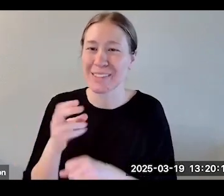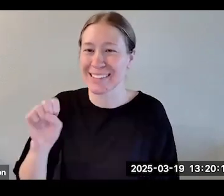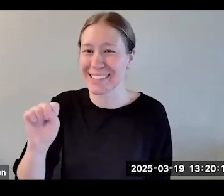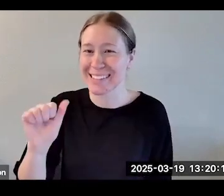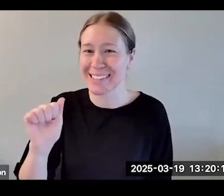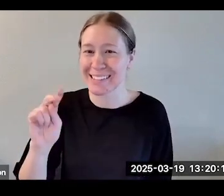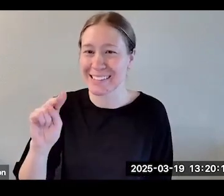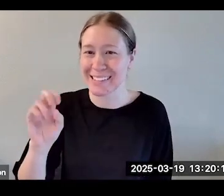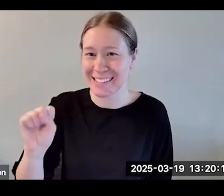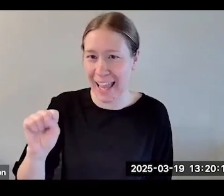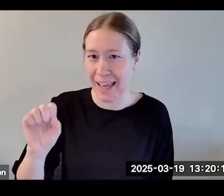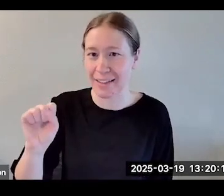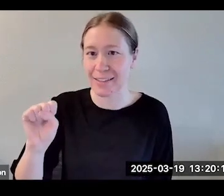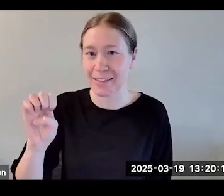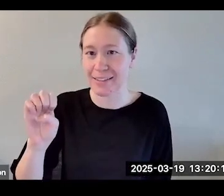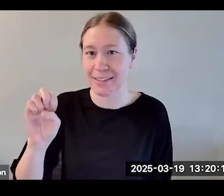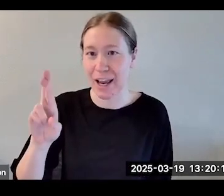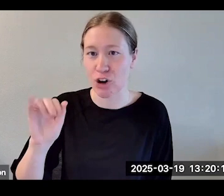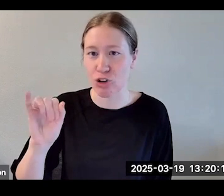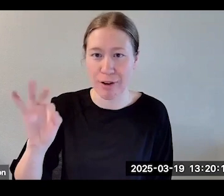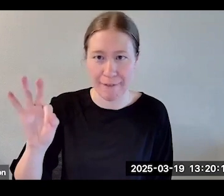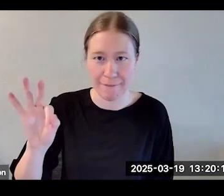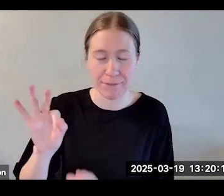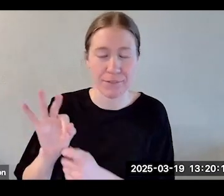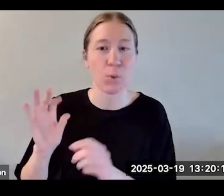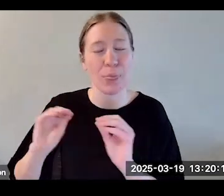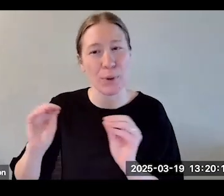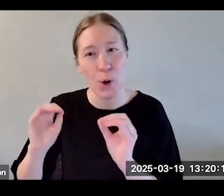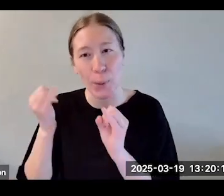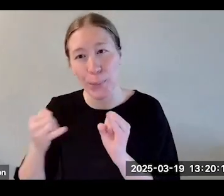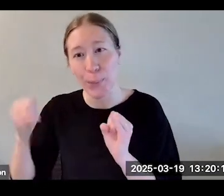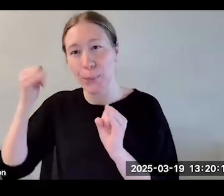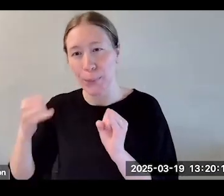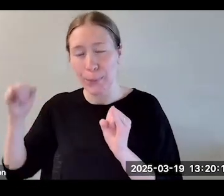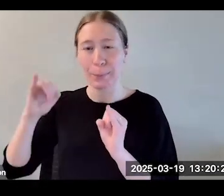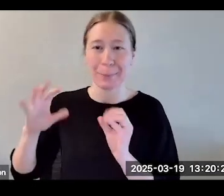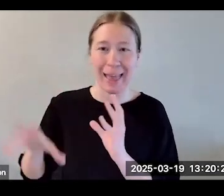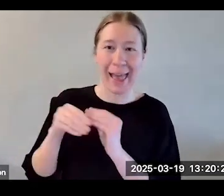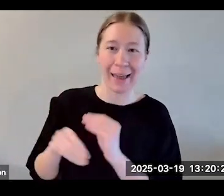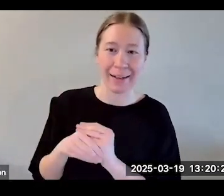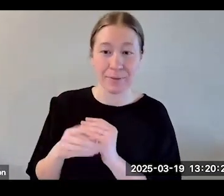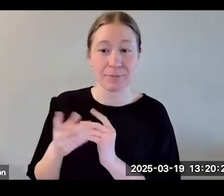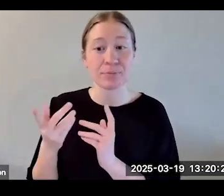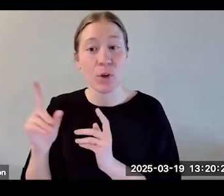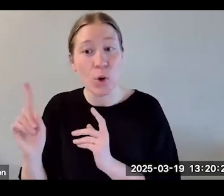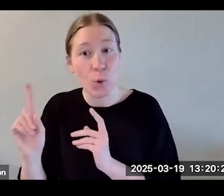And the way to access the font area in Google Docs is in between the normal text option